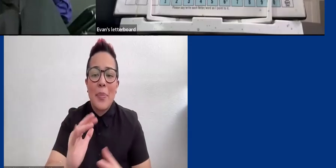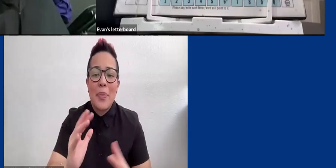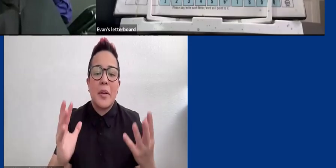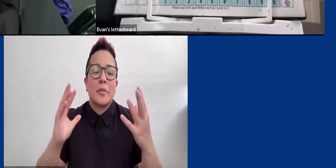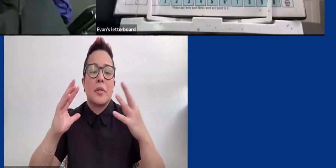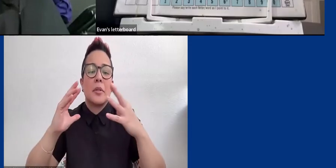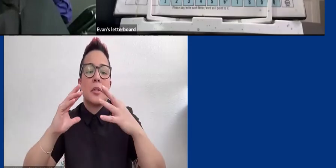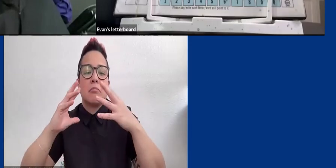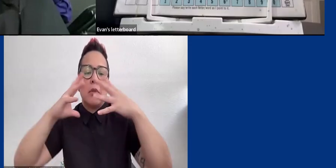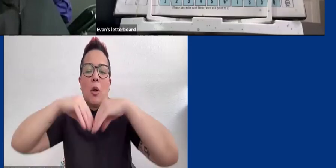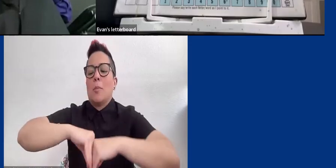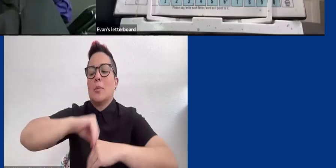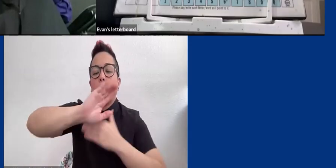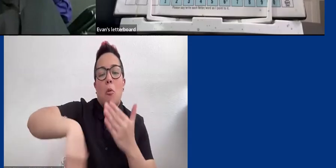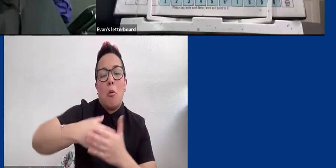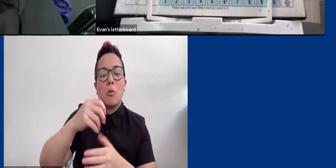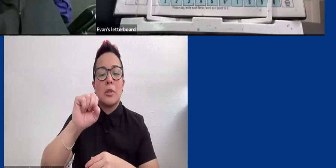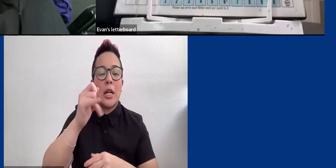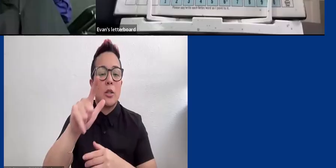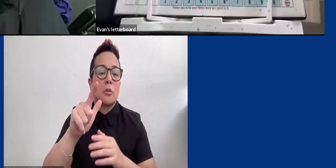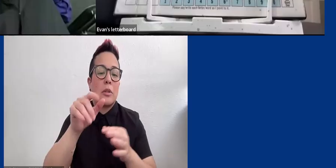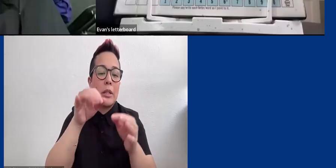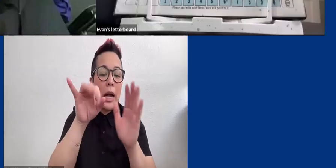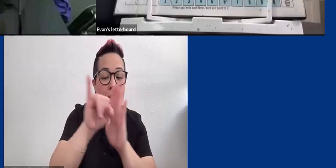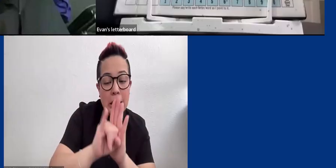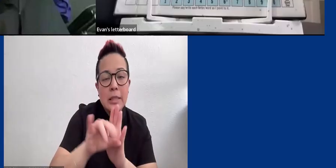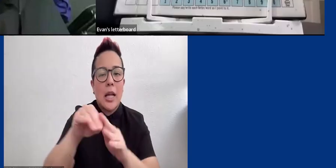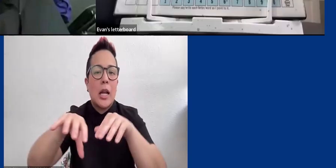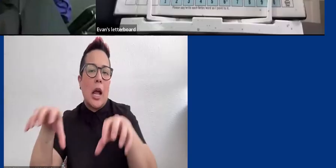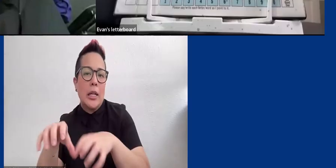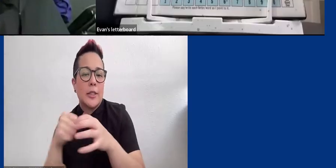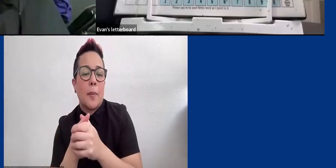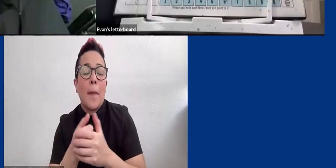identities and acts. I chose the Merriam-Webster